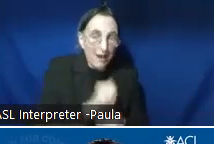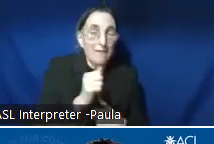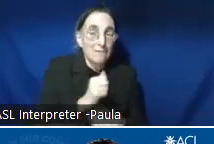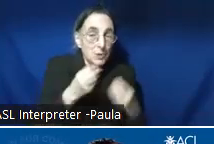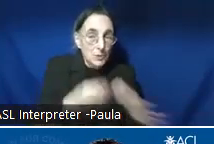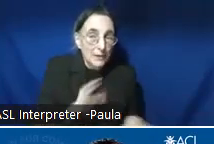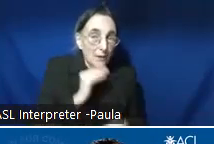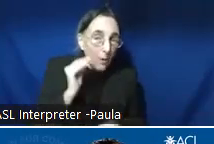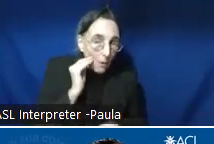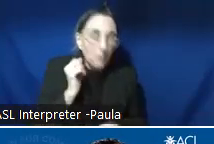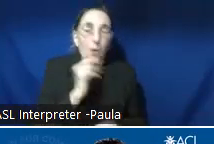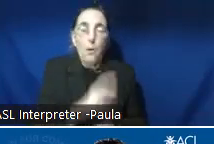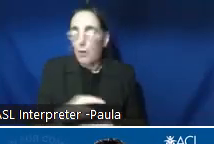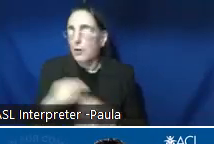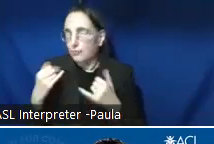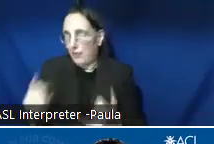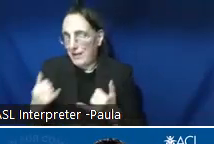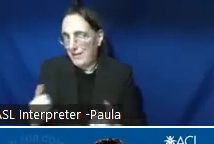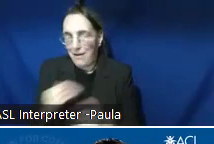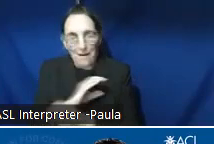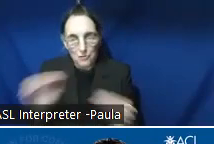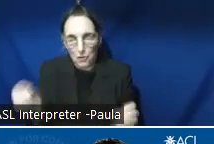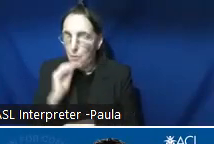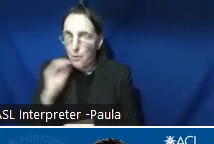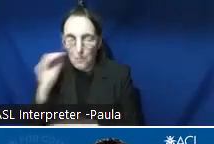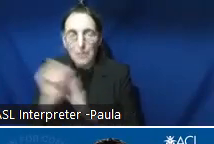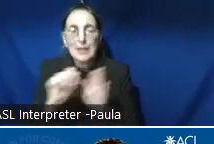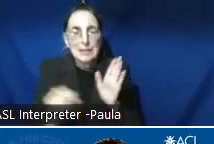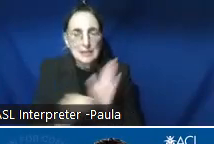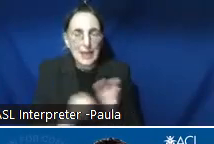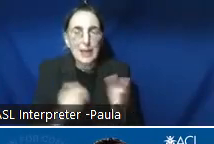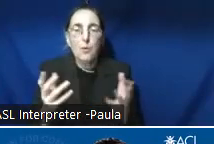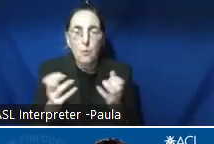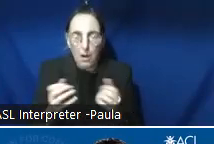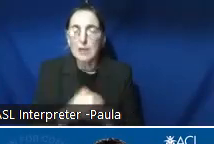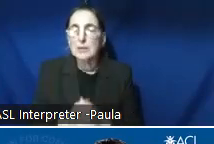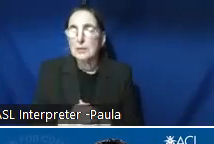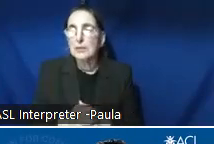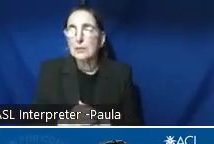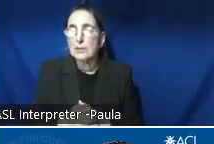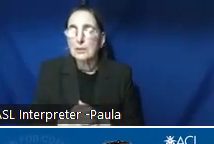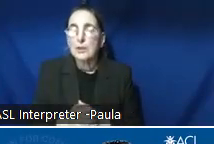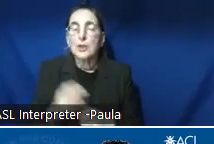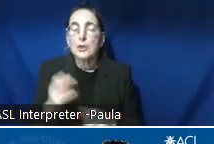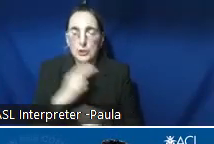support needs and specific outcomes the state wants to achieve with the accelerator technical support,